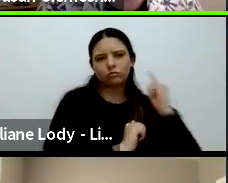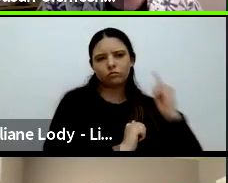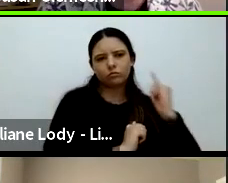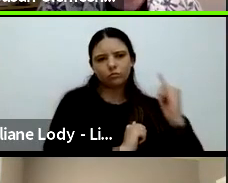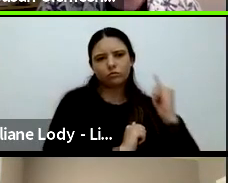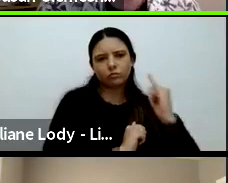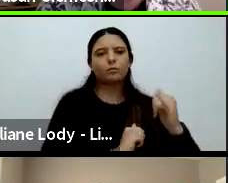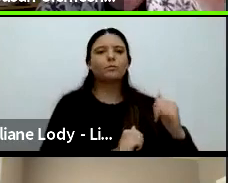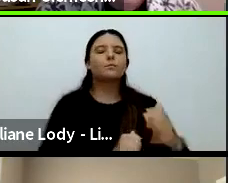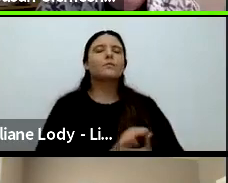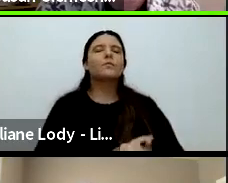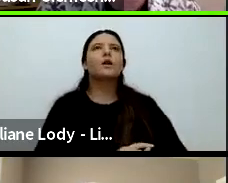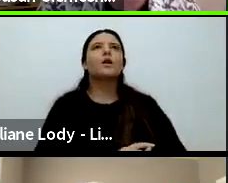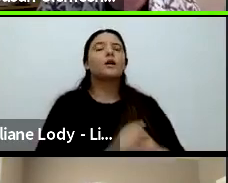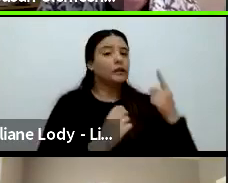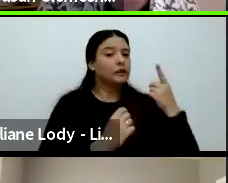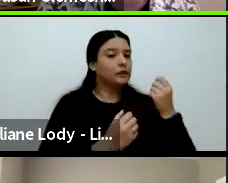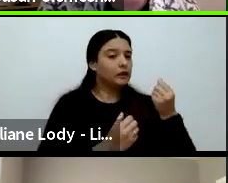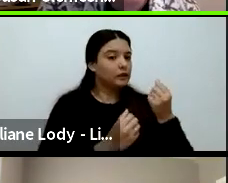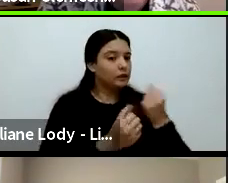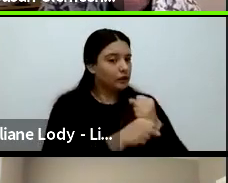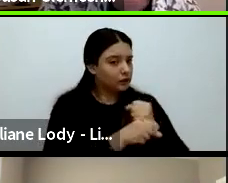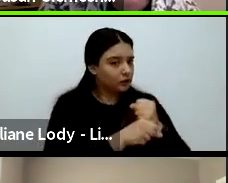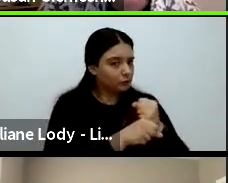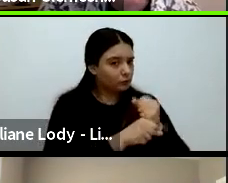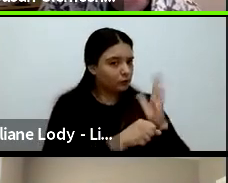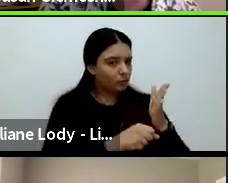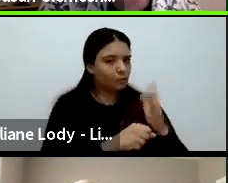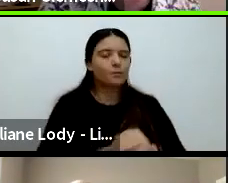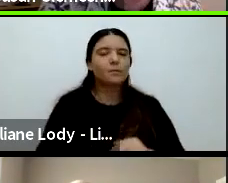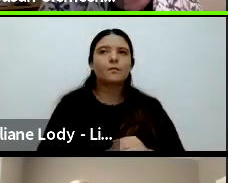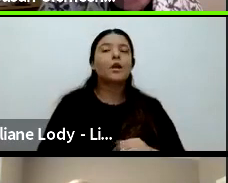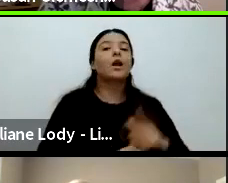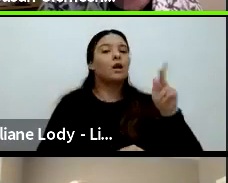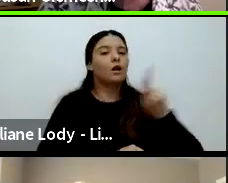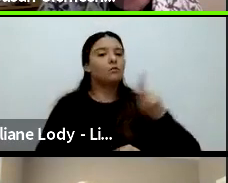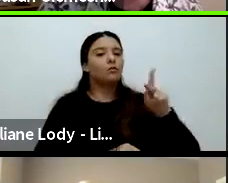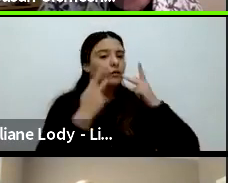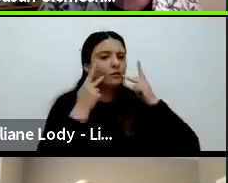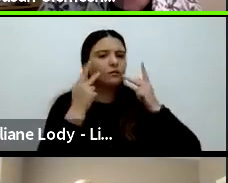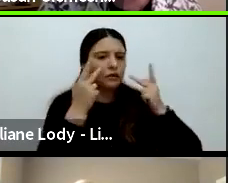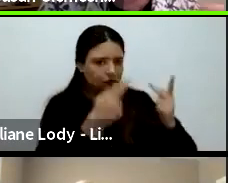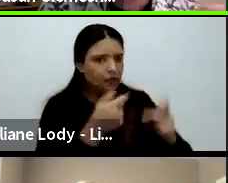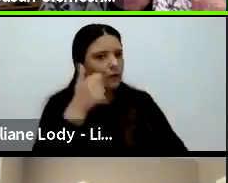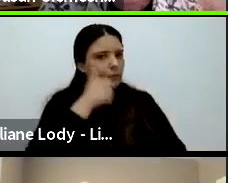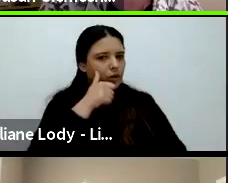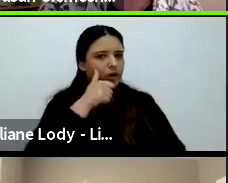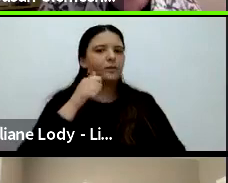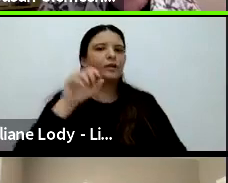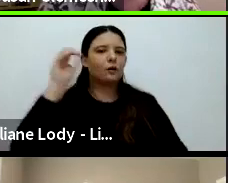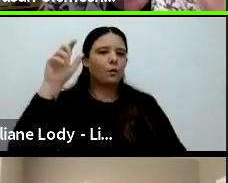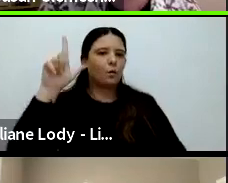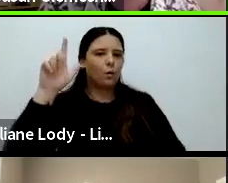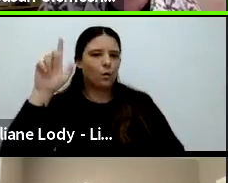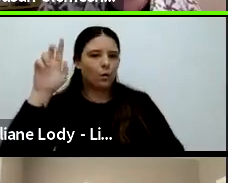, and she's been working at our school for 16 years. And, and so this teacher who was visiting asked her kale.